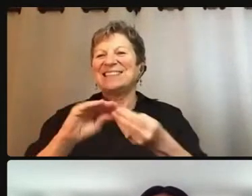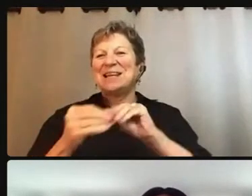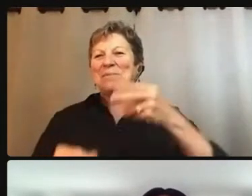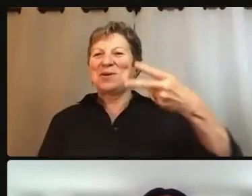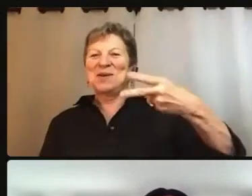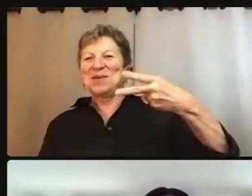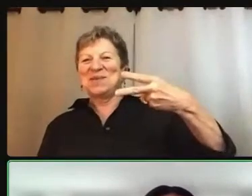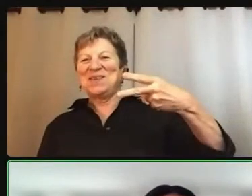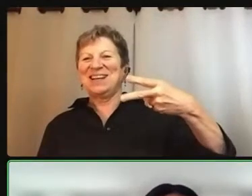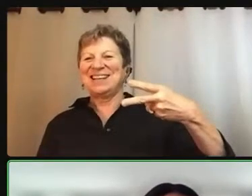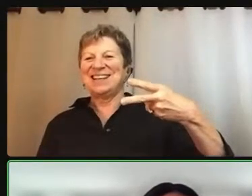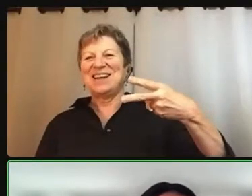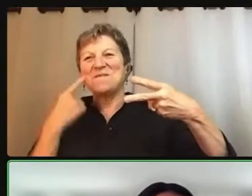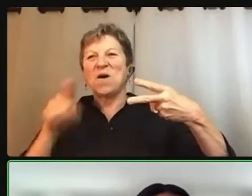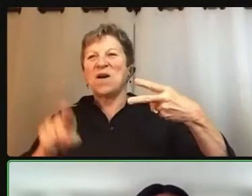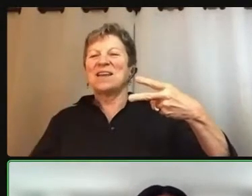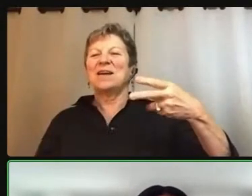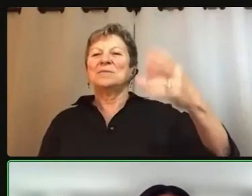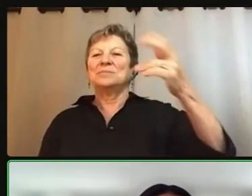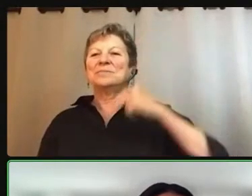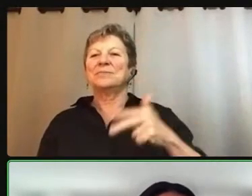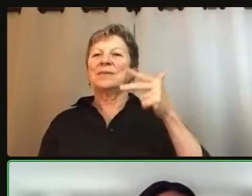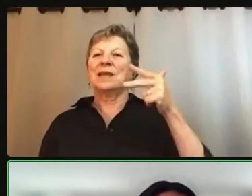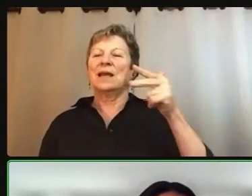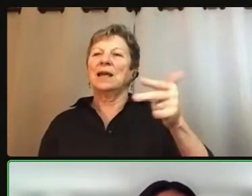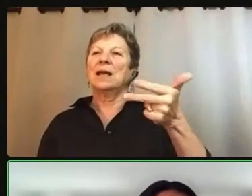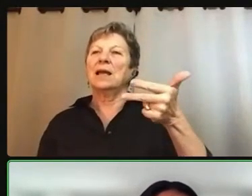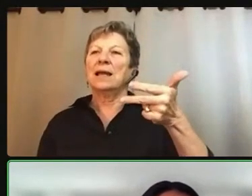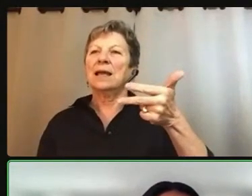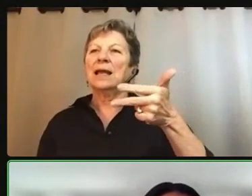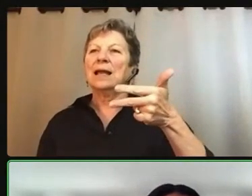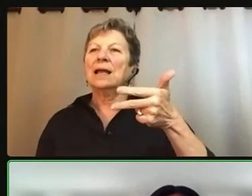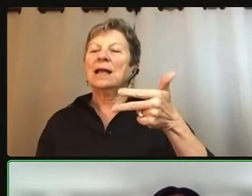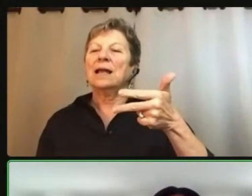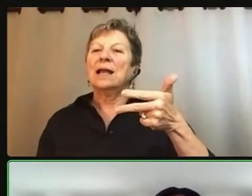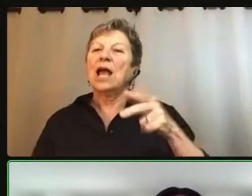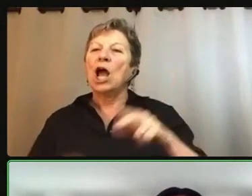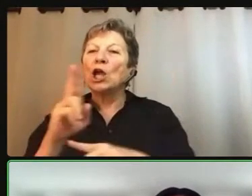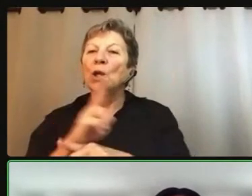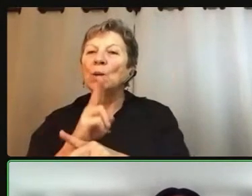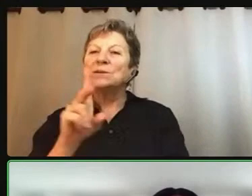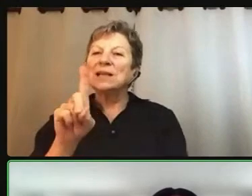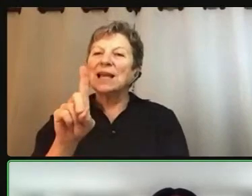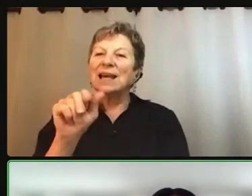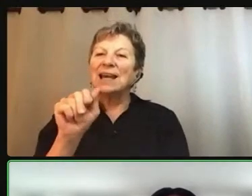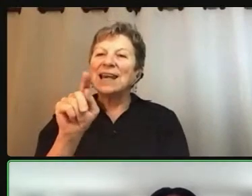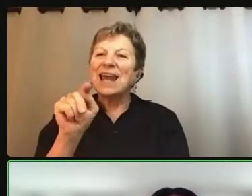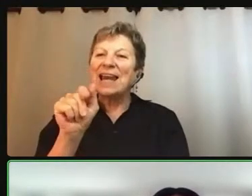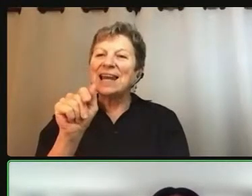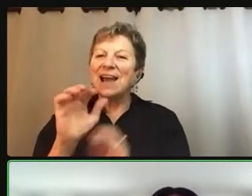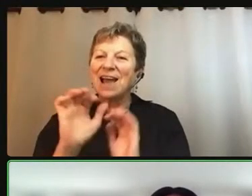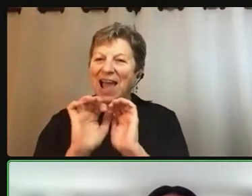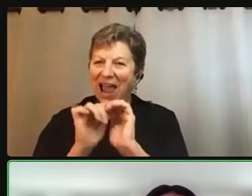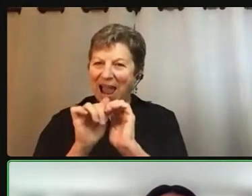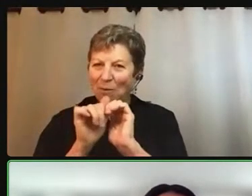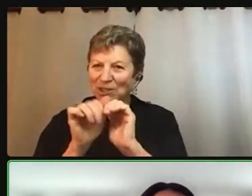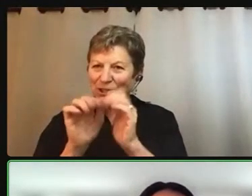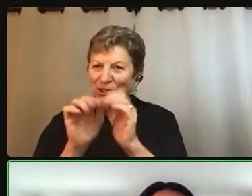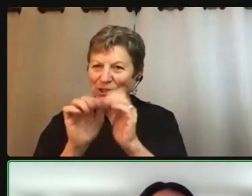I DID COACH FOR A NUMBER OF YEARS ALSO. SO THAT'S QUESTION TOO FOR YOU.